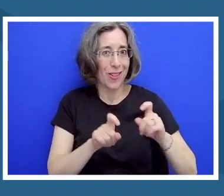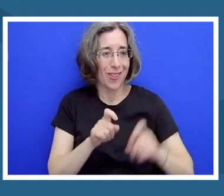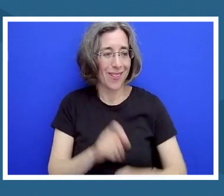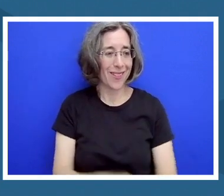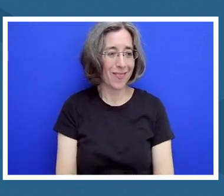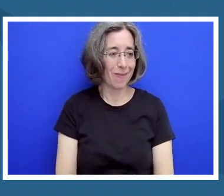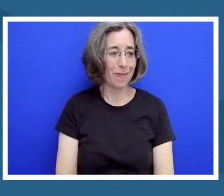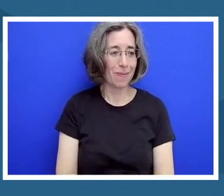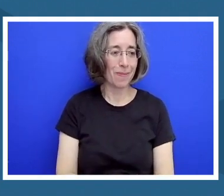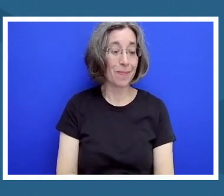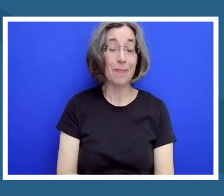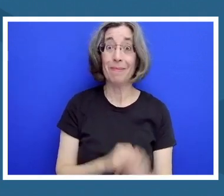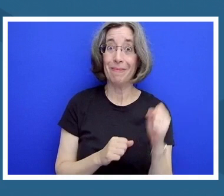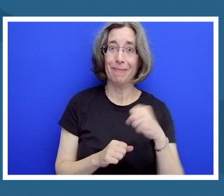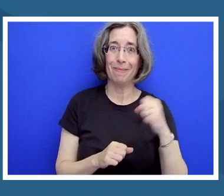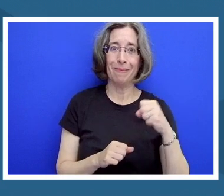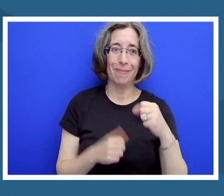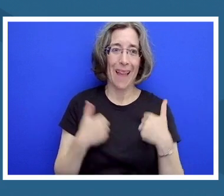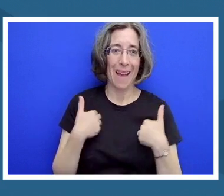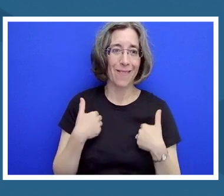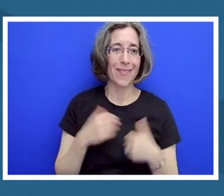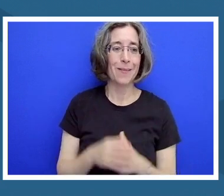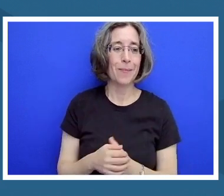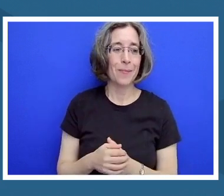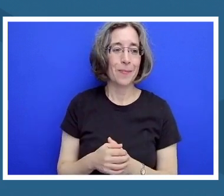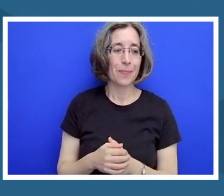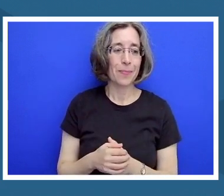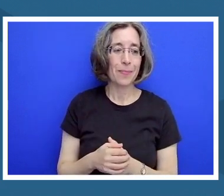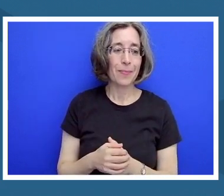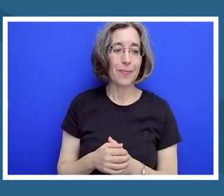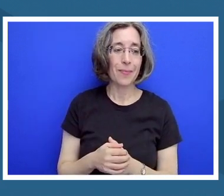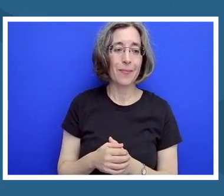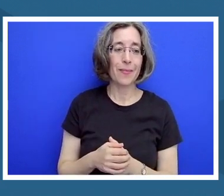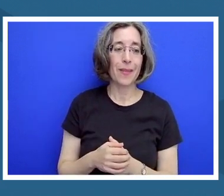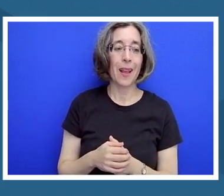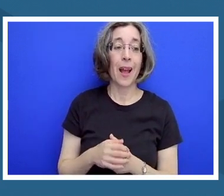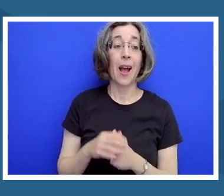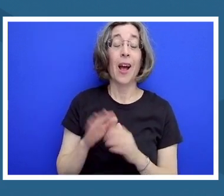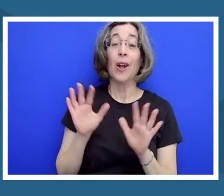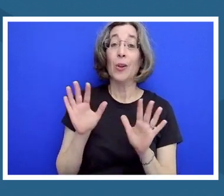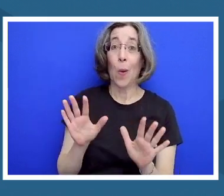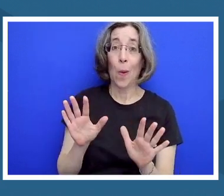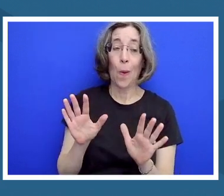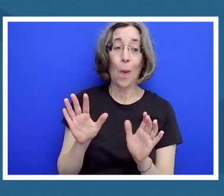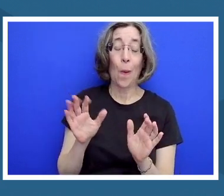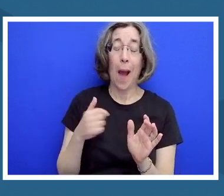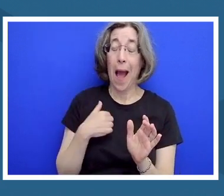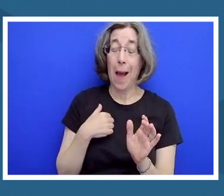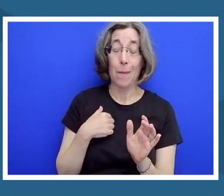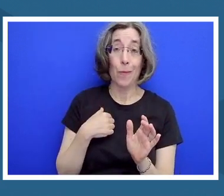yes um you're saying i'm i'm